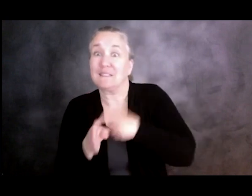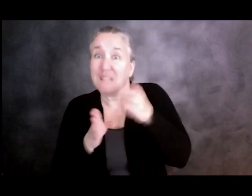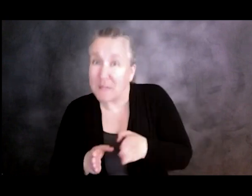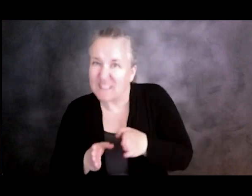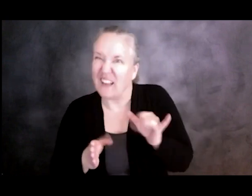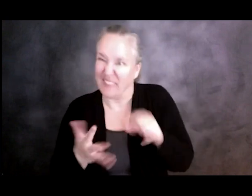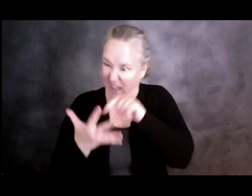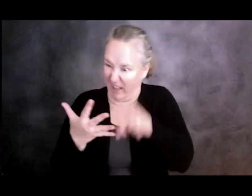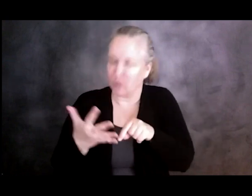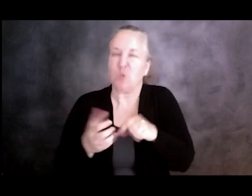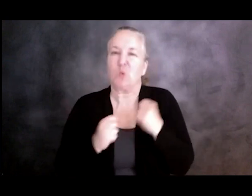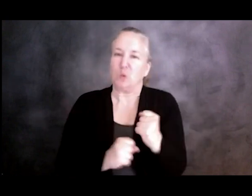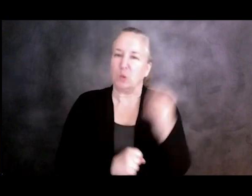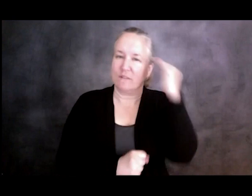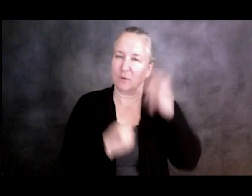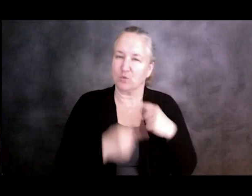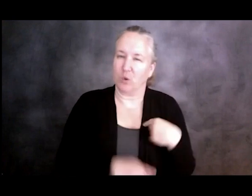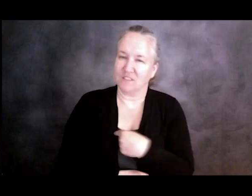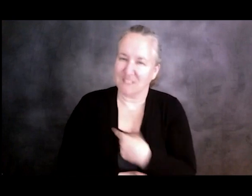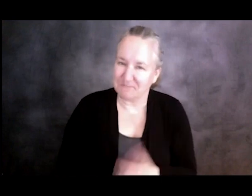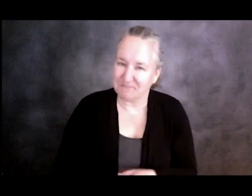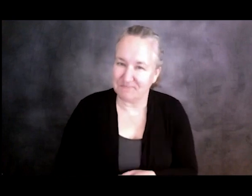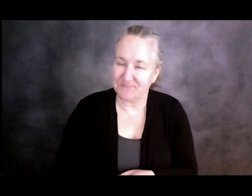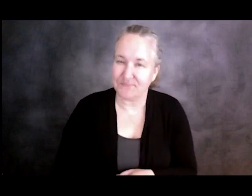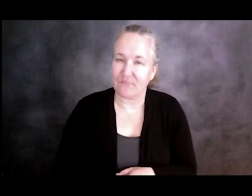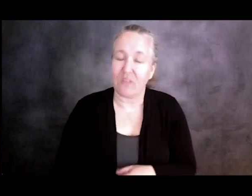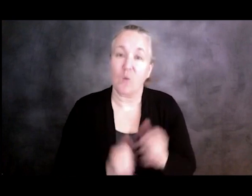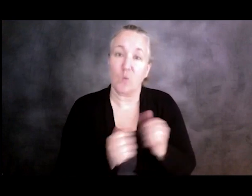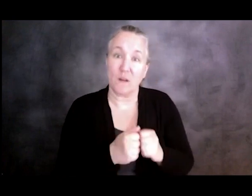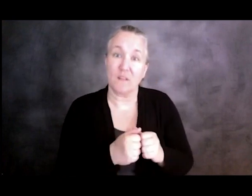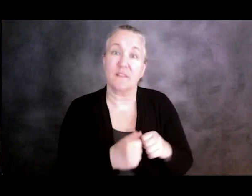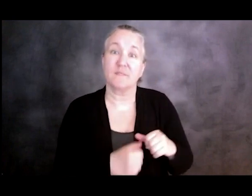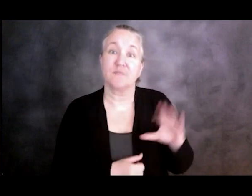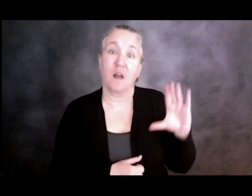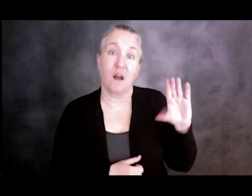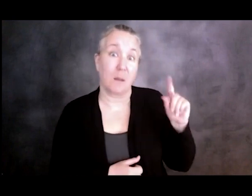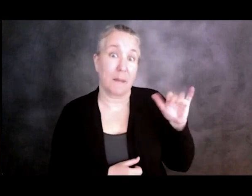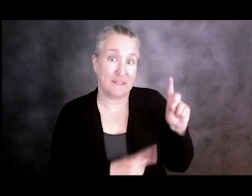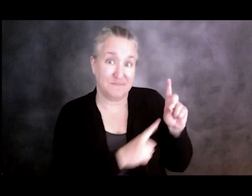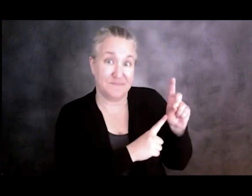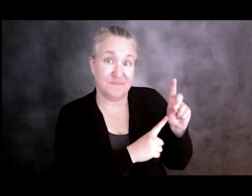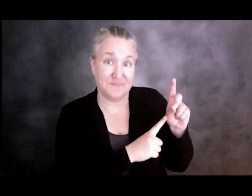And so this really struck me in The Committed, because the location in Paris seemed to me